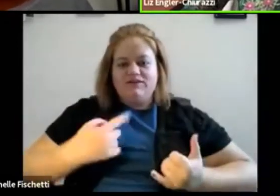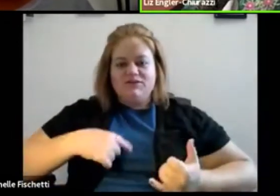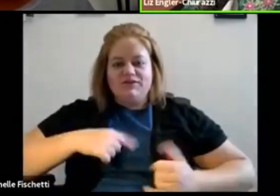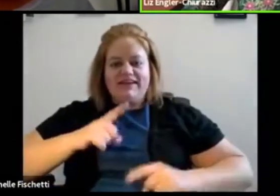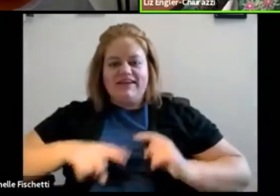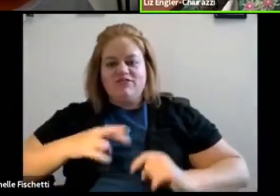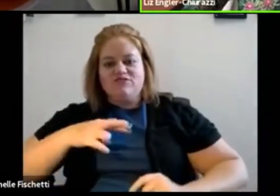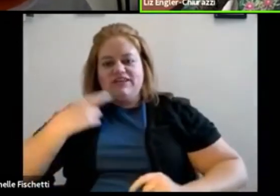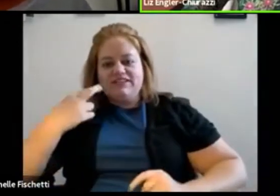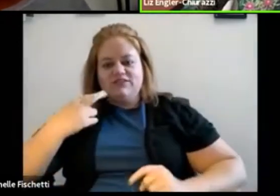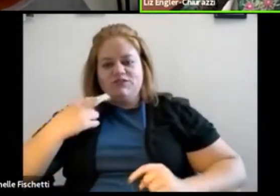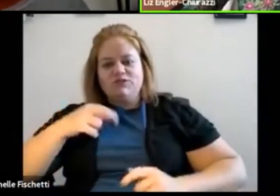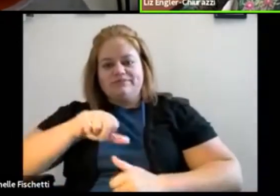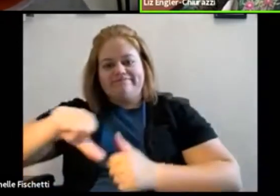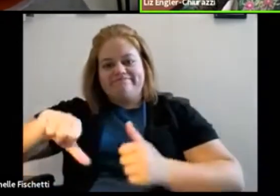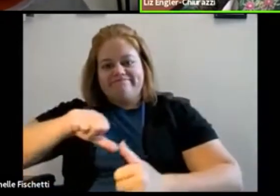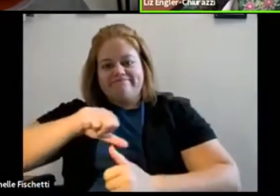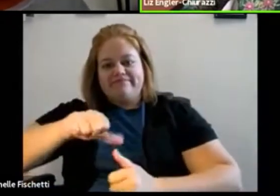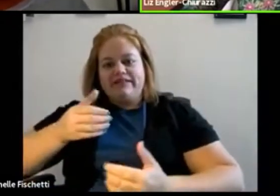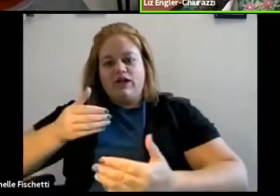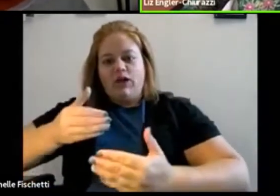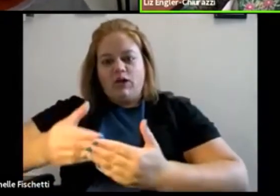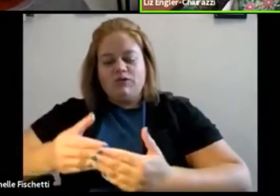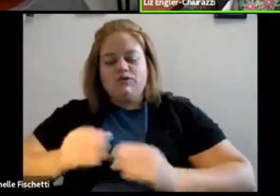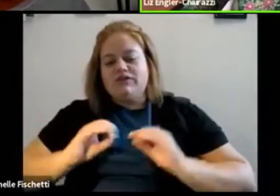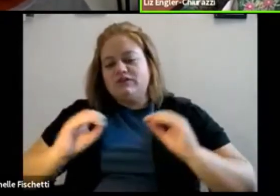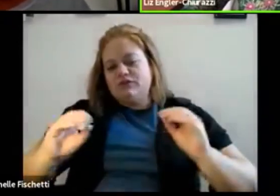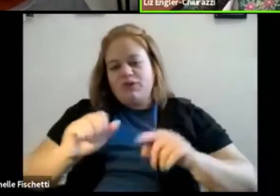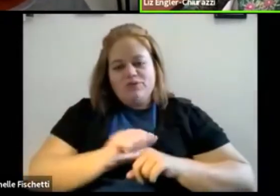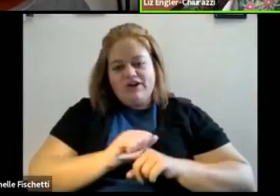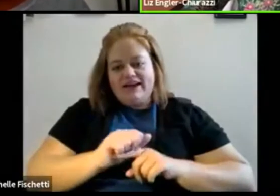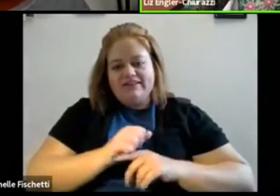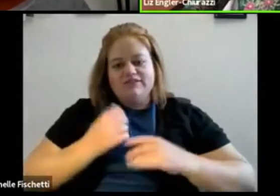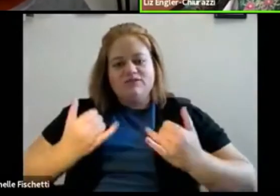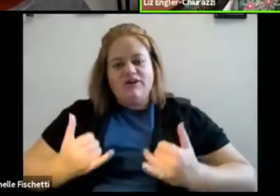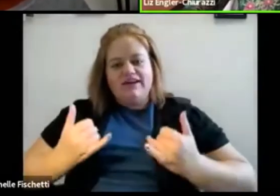so we aren't practicing in the full capacity that I think most of us would